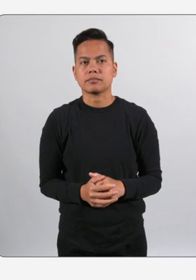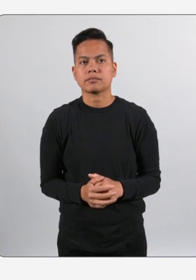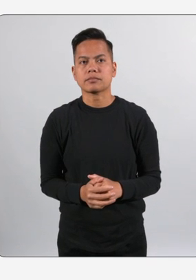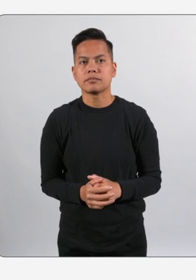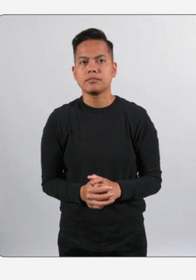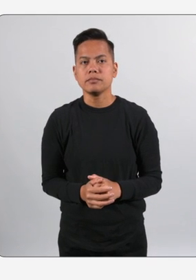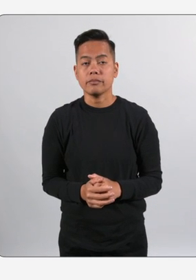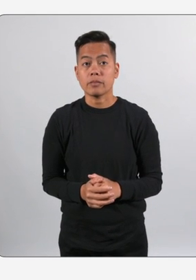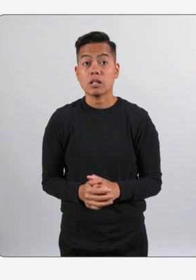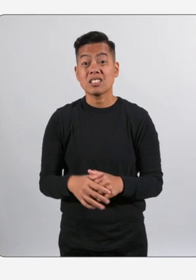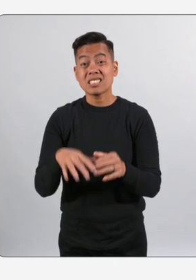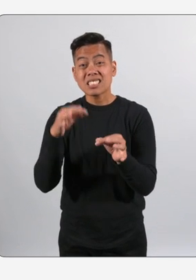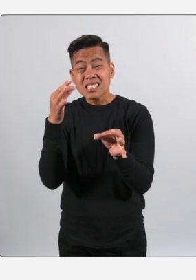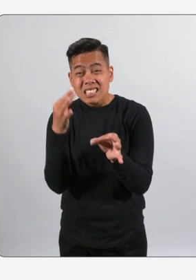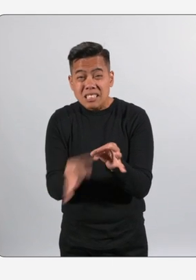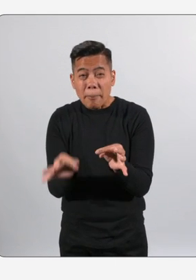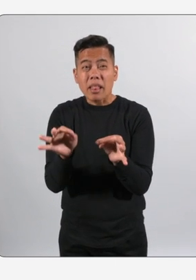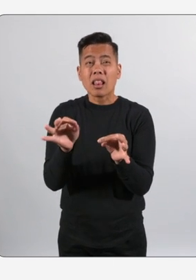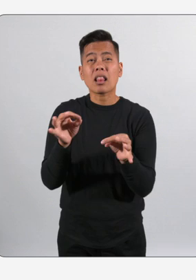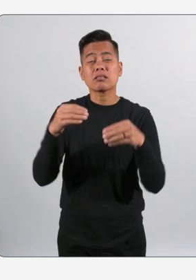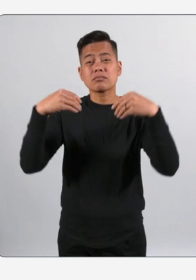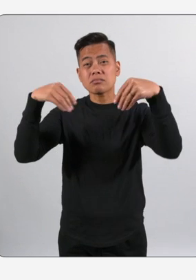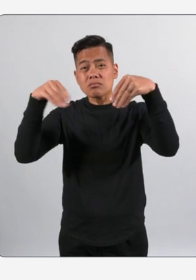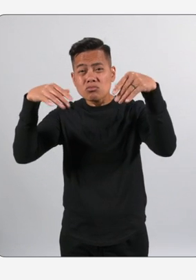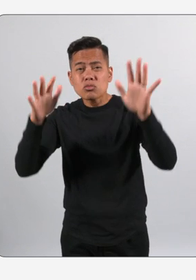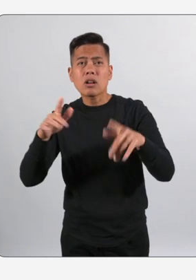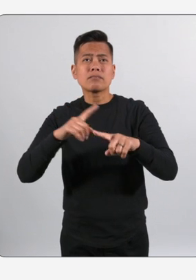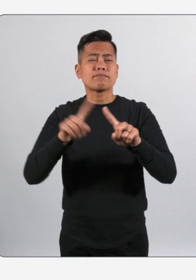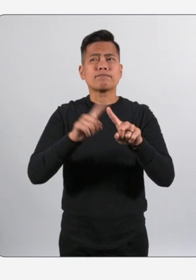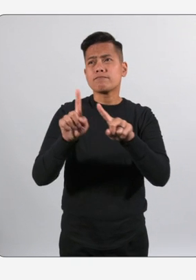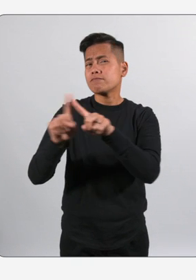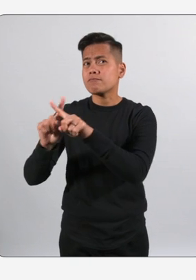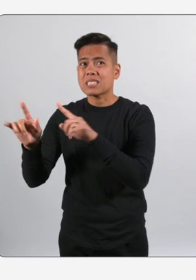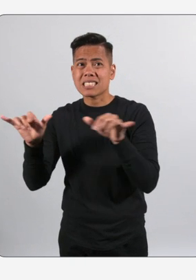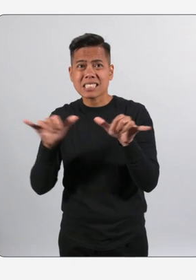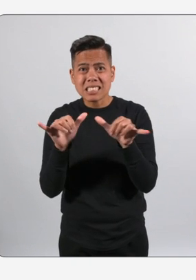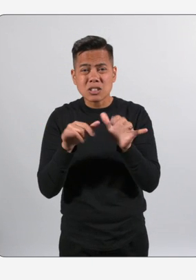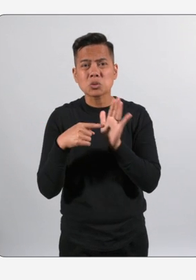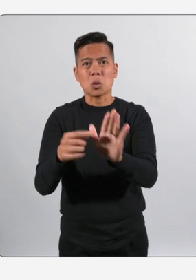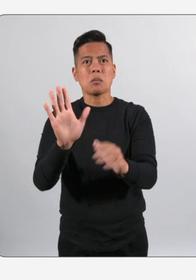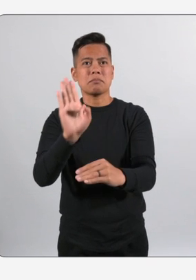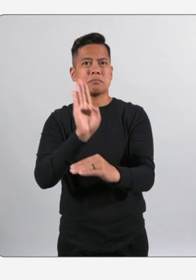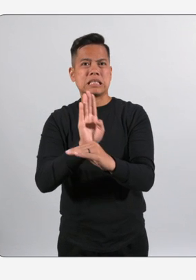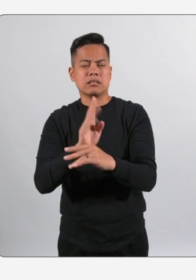It's a simpler way for retailers of all sizes to showcase their business and products across Google.